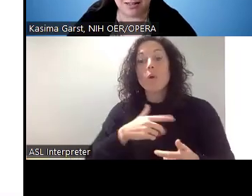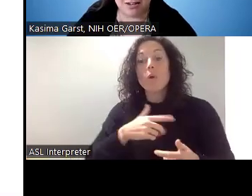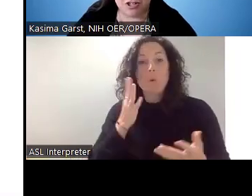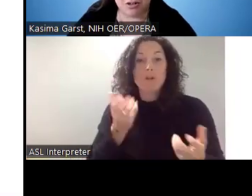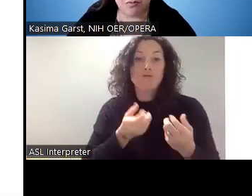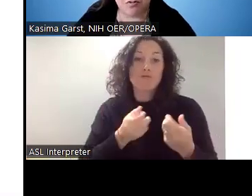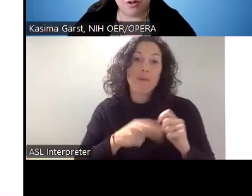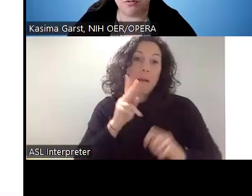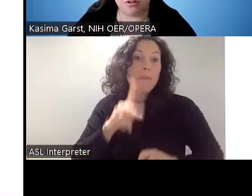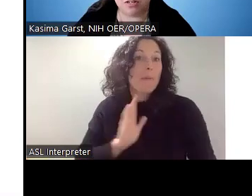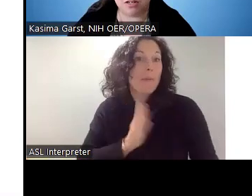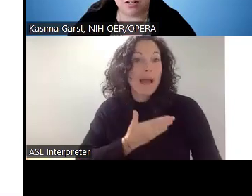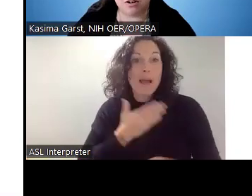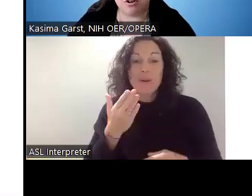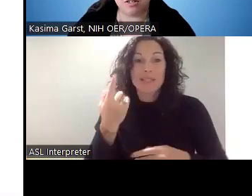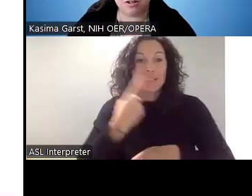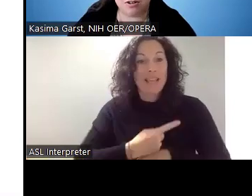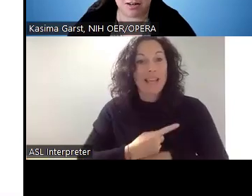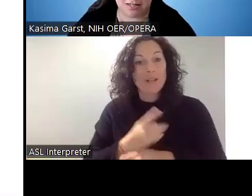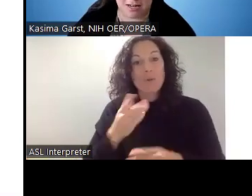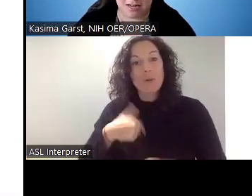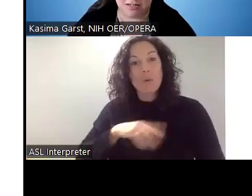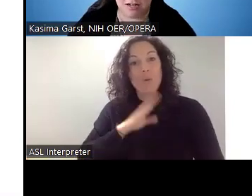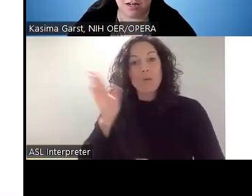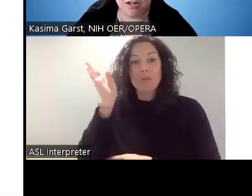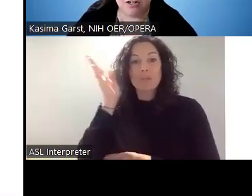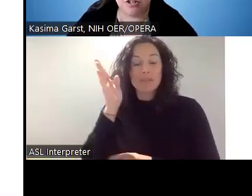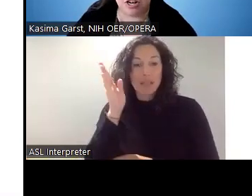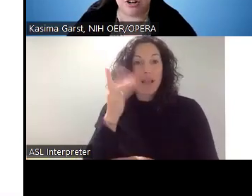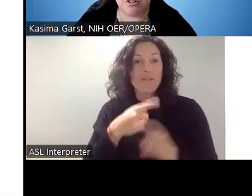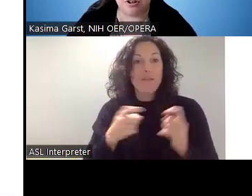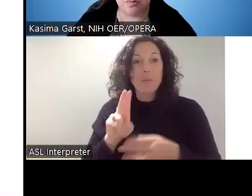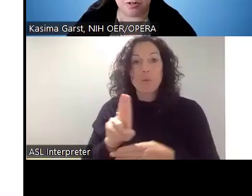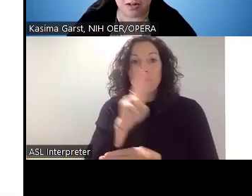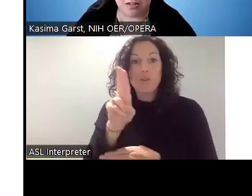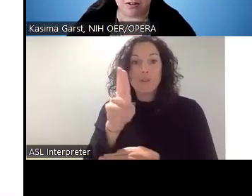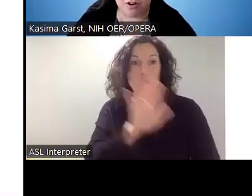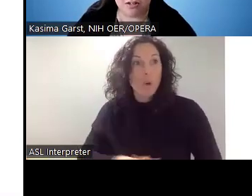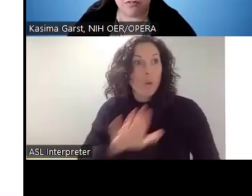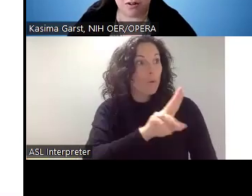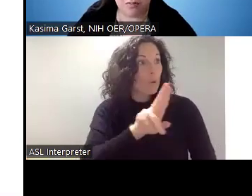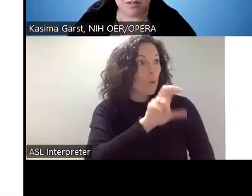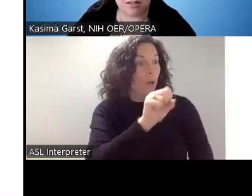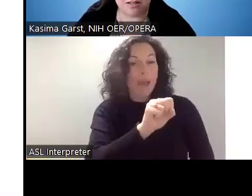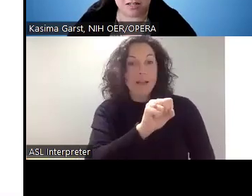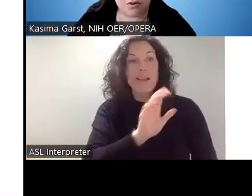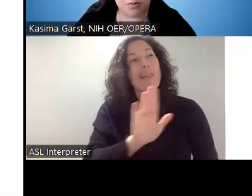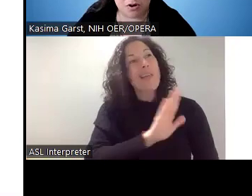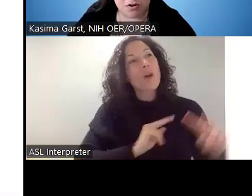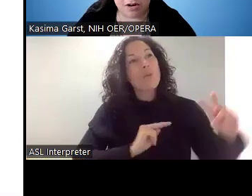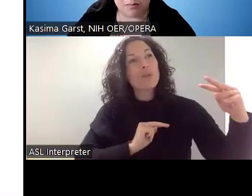leadership from universities across the United States to share their perspective on developing successful programs